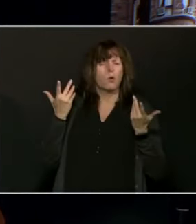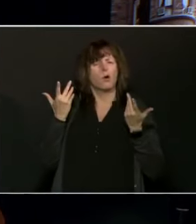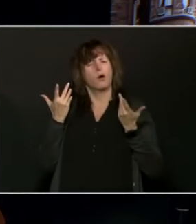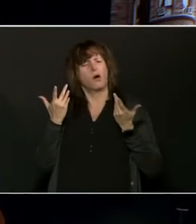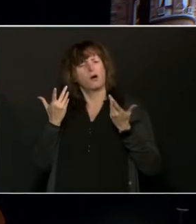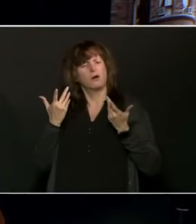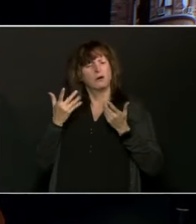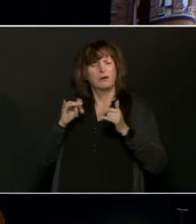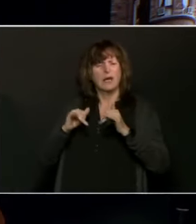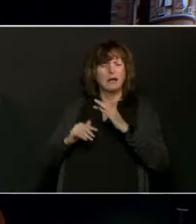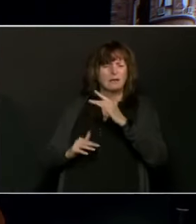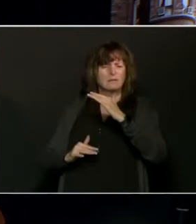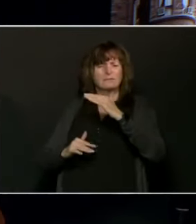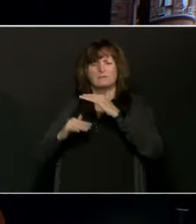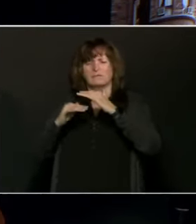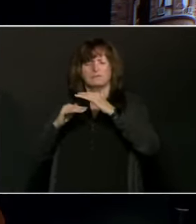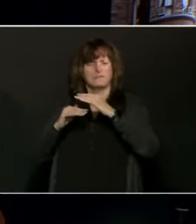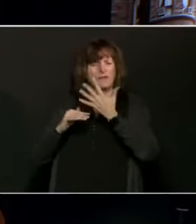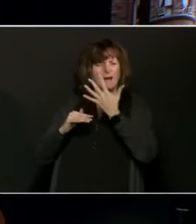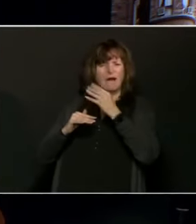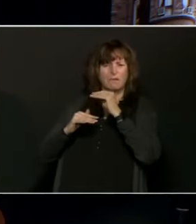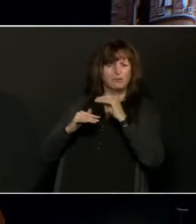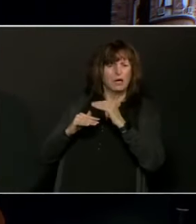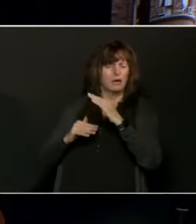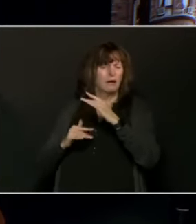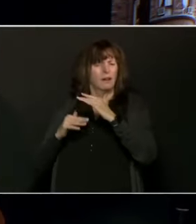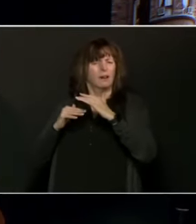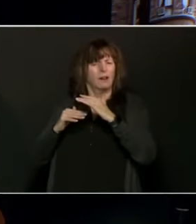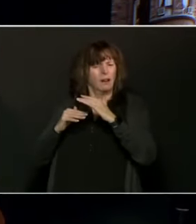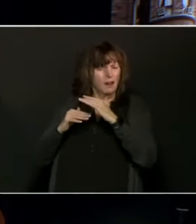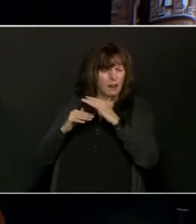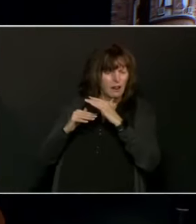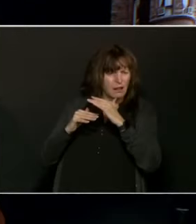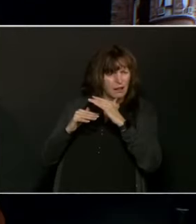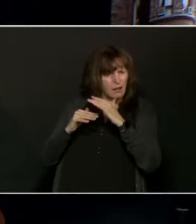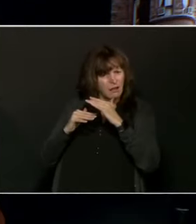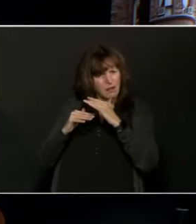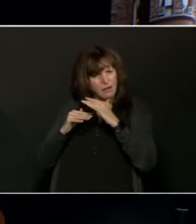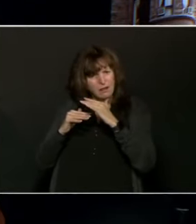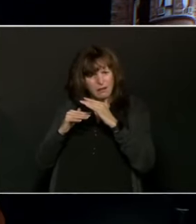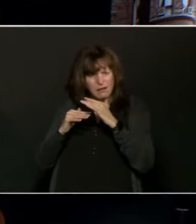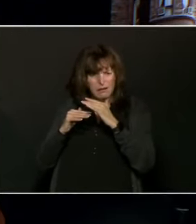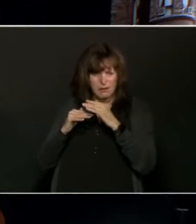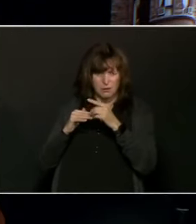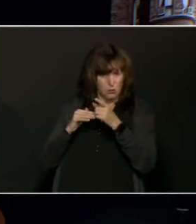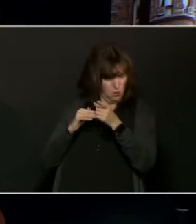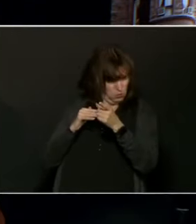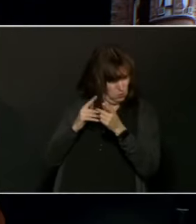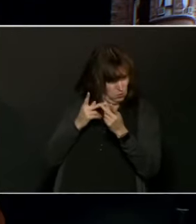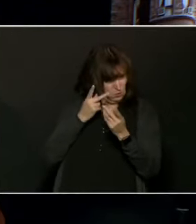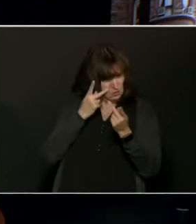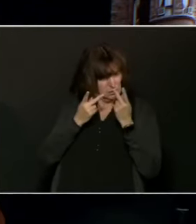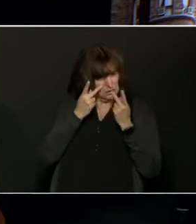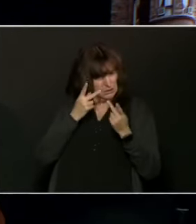AND BIG-BOX STORES. THERE ARE OBVIOUSLY LIMITATIONS